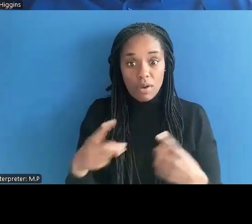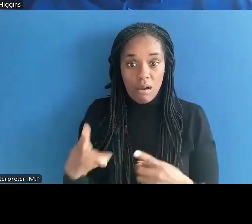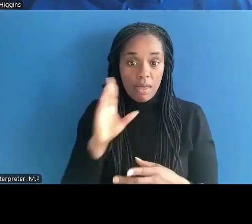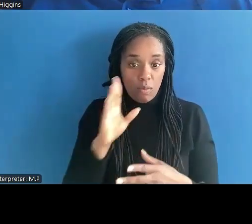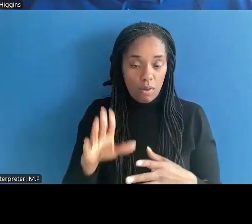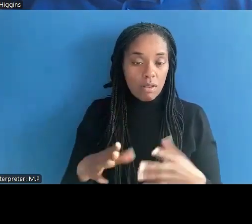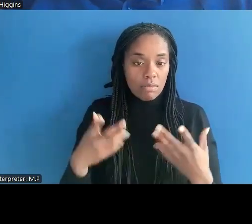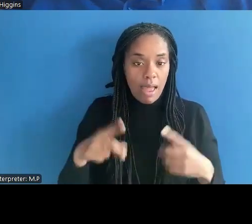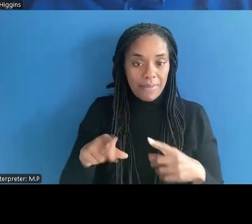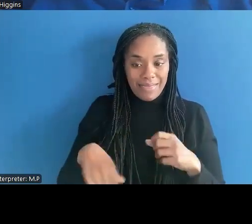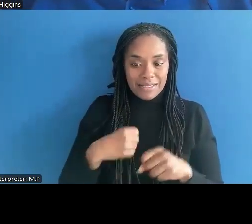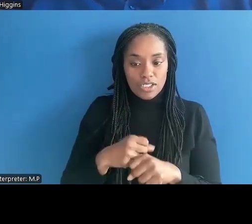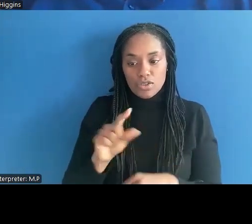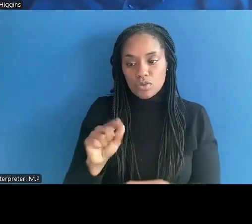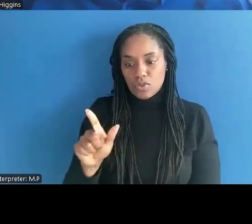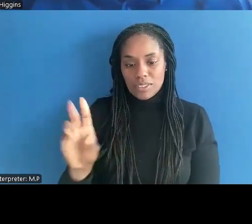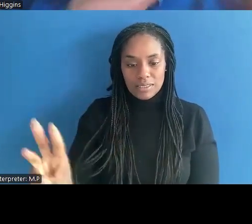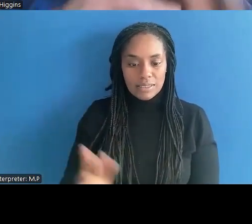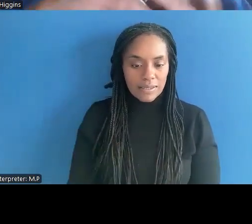Next slide please.